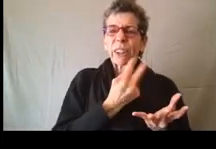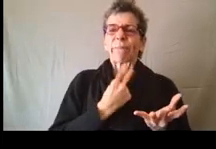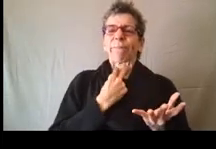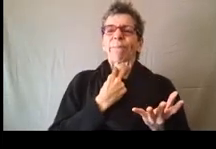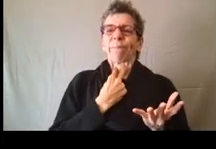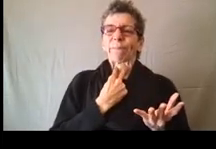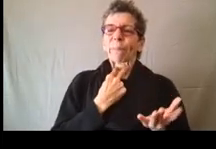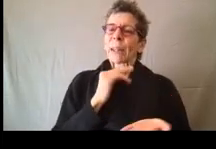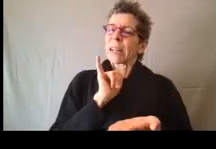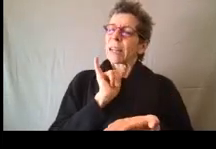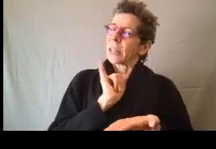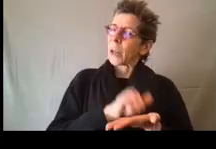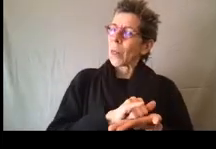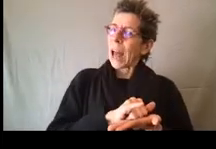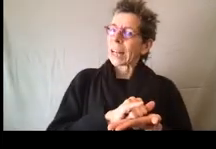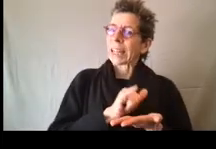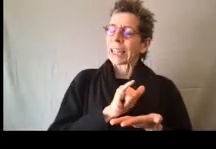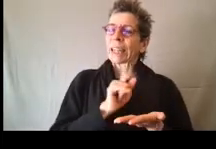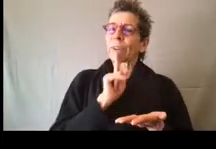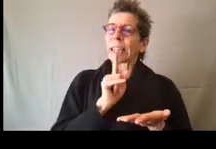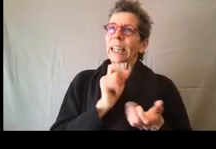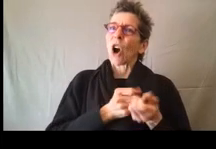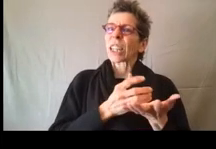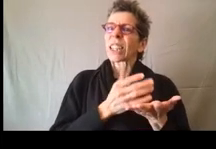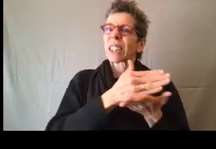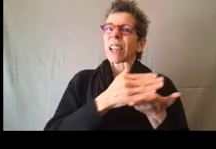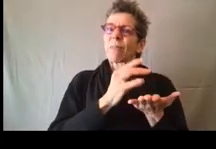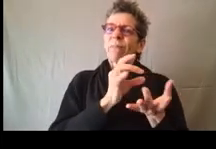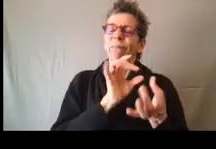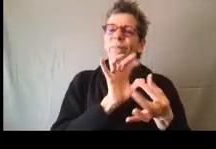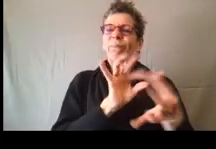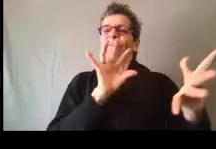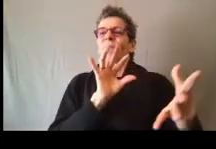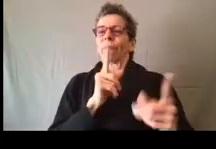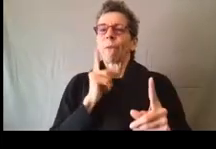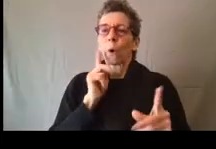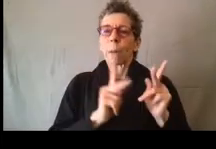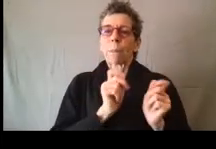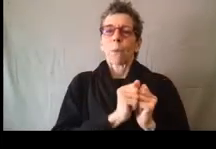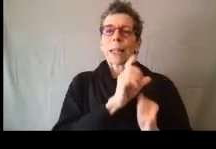of itself can be disenfranchising and create disparate information when they need certain